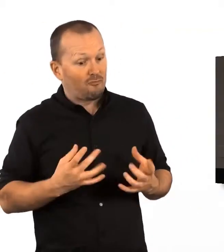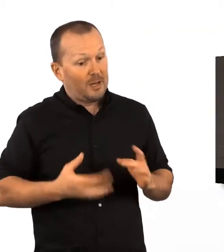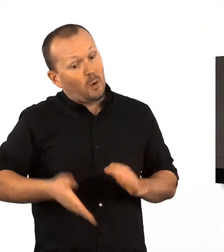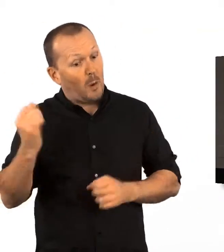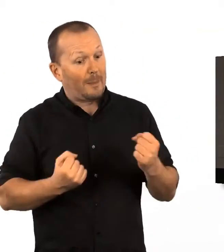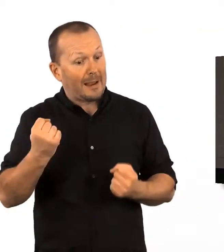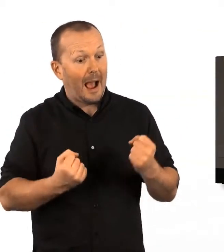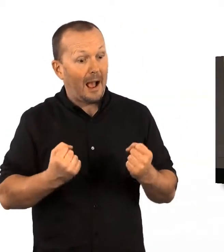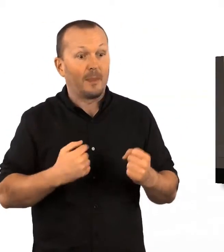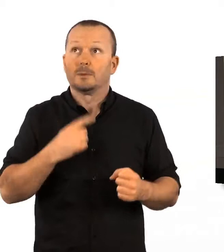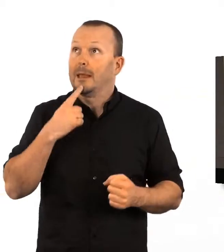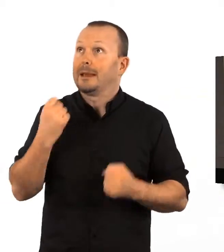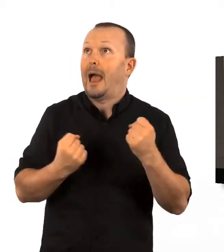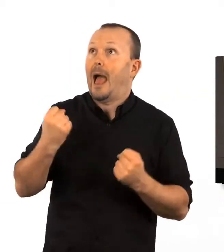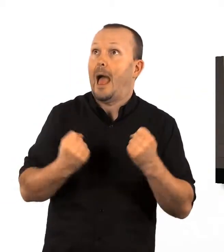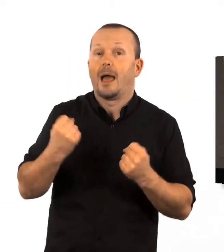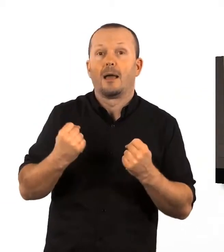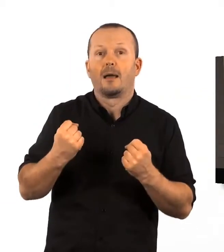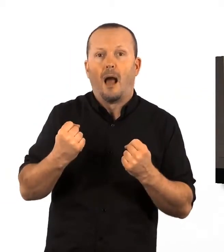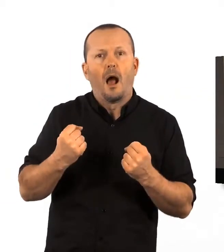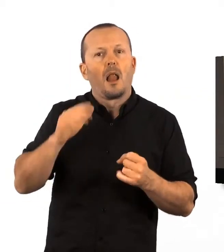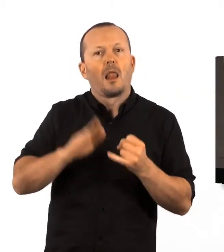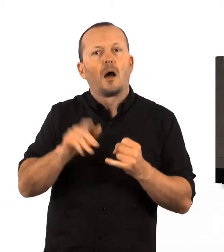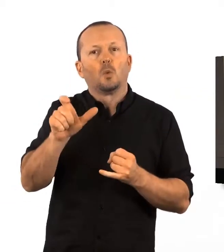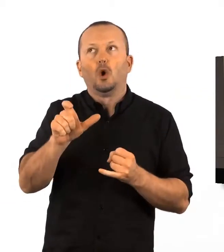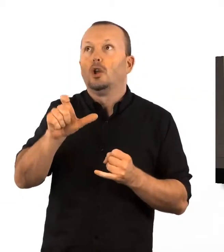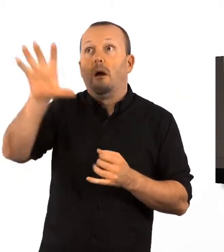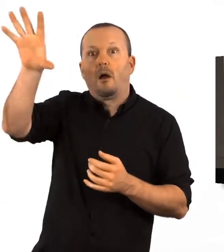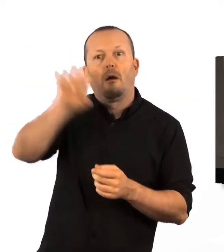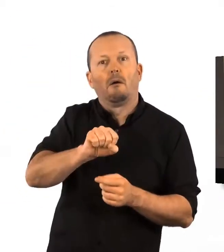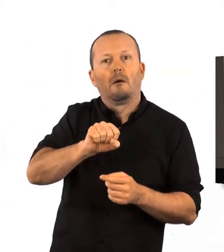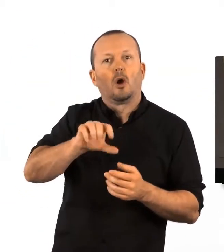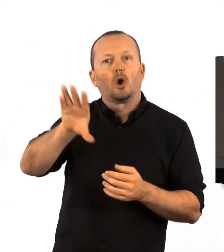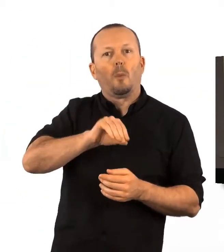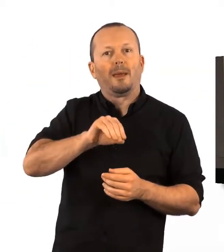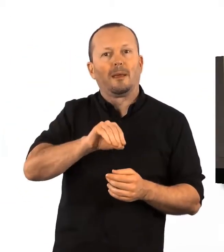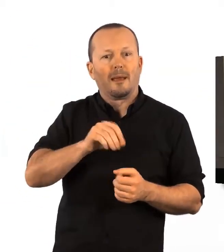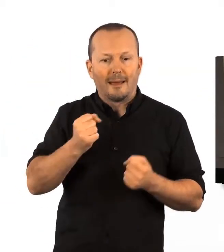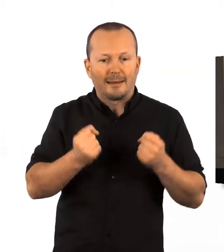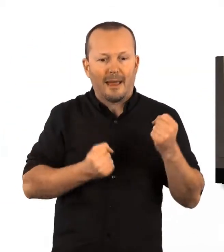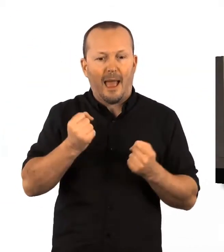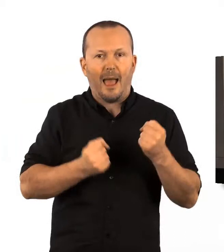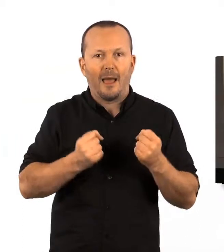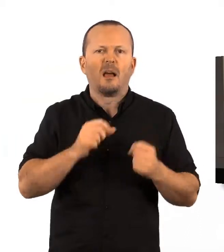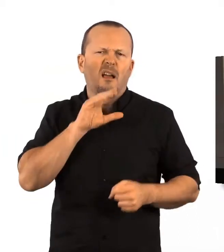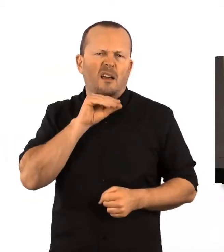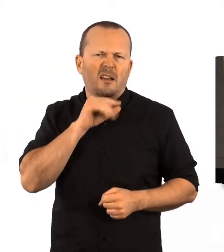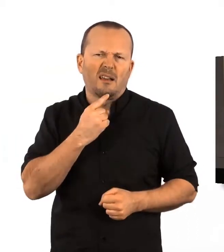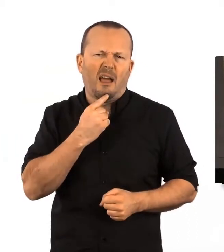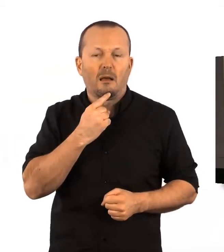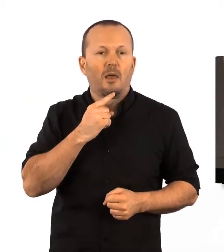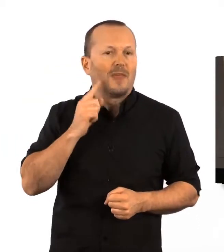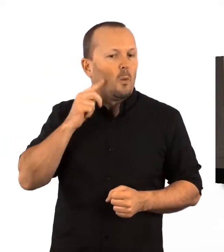They’ll say, ‘car’ and then they’re doing that so they’re listening to themselves